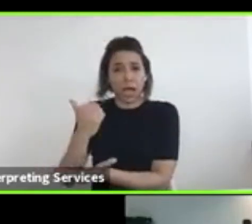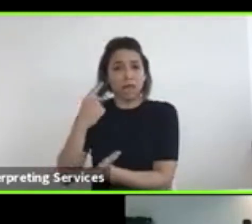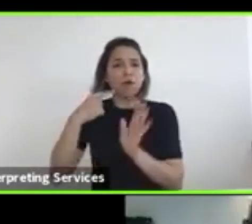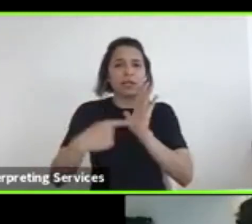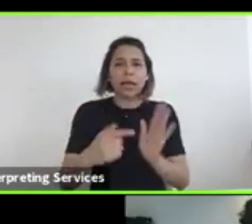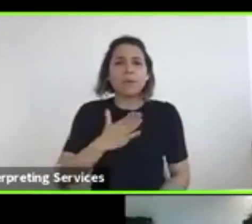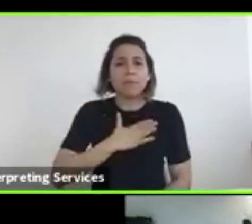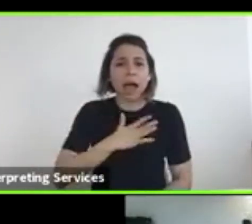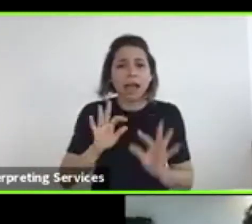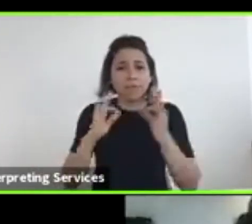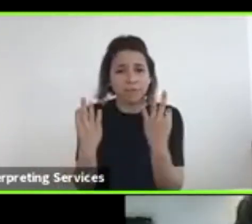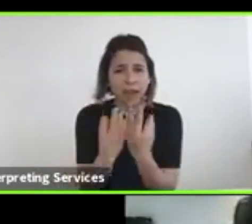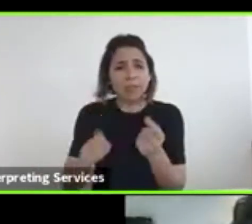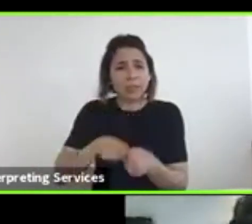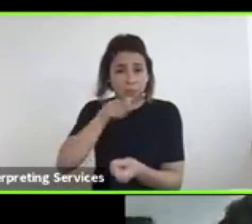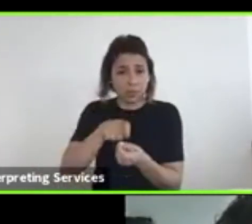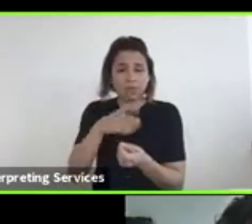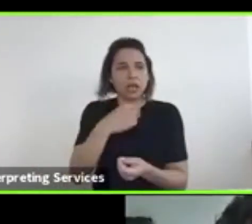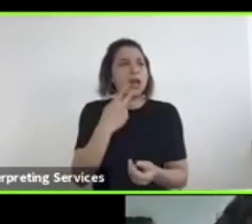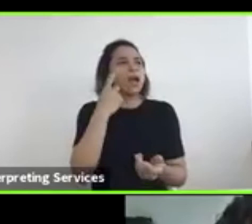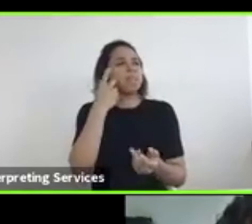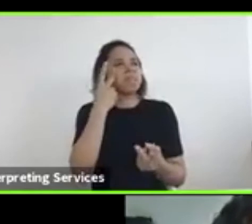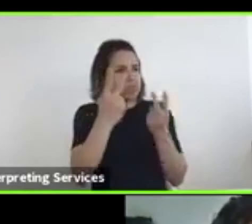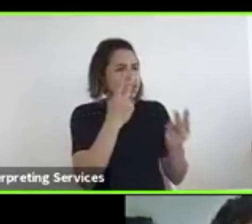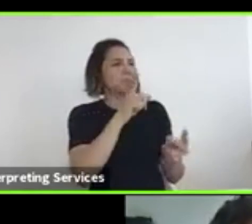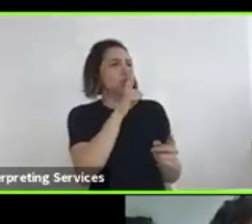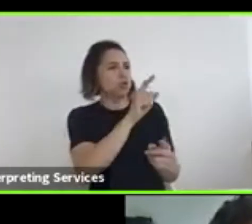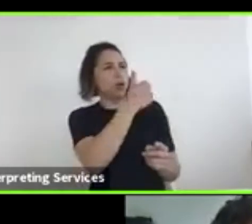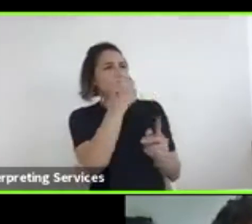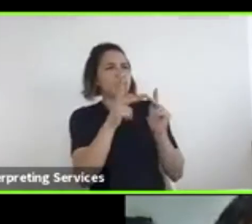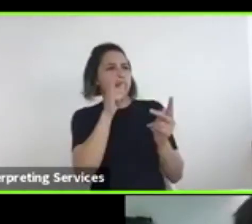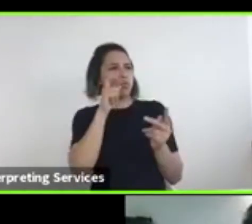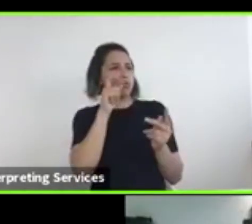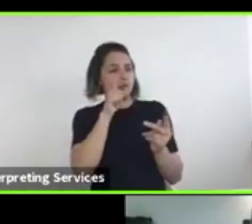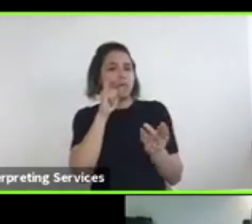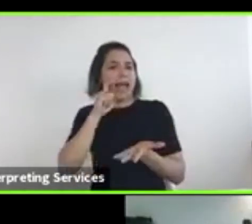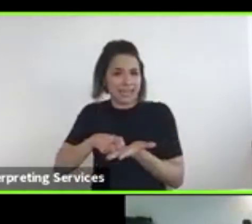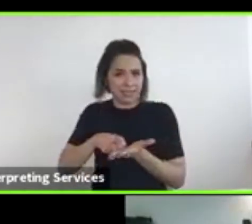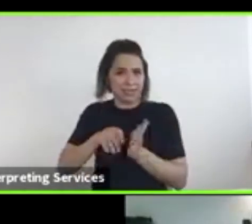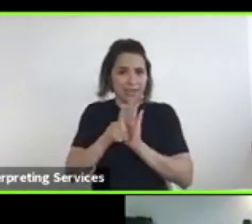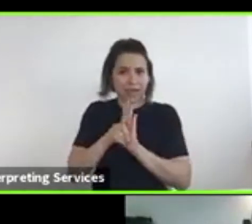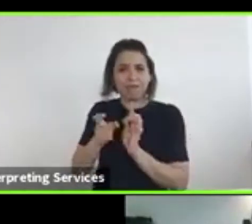I'VE SEEN IT, BE TRUE FOR OTHER FOLKS THAT MIGHT IDENTIFY, AS -- AS, COMING FROM -- LATIN